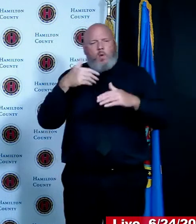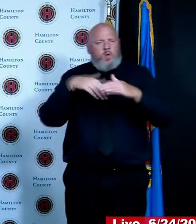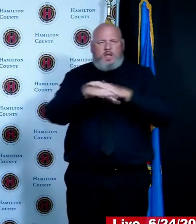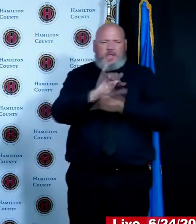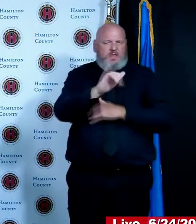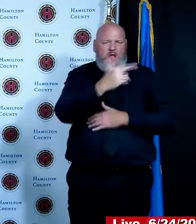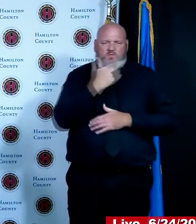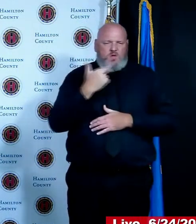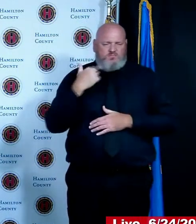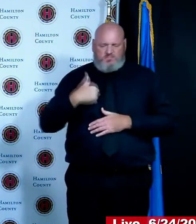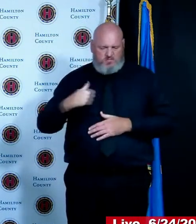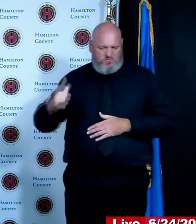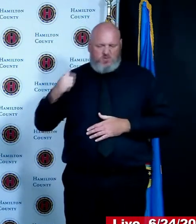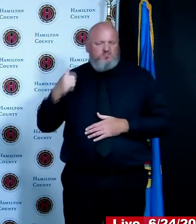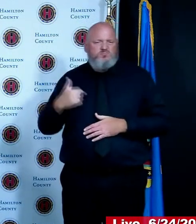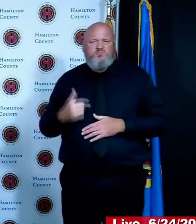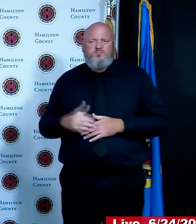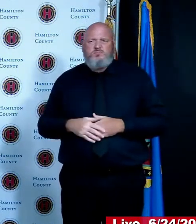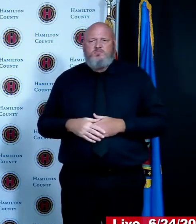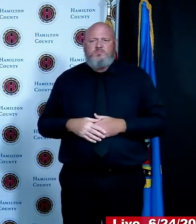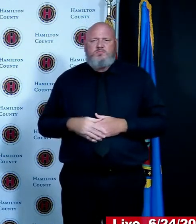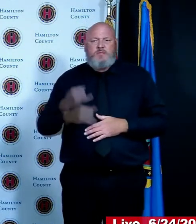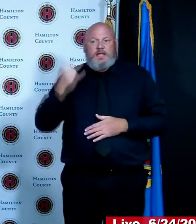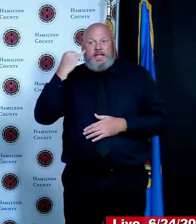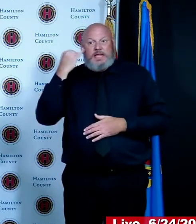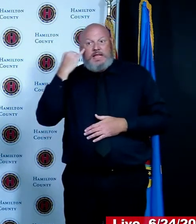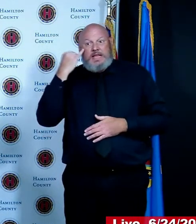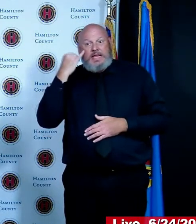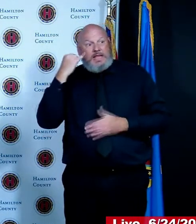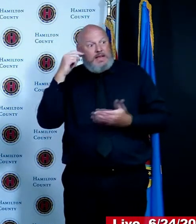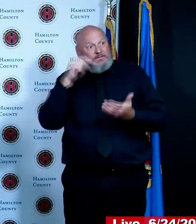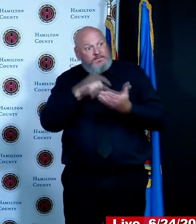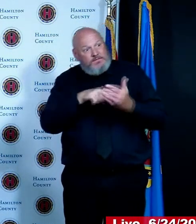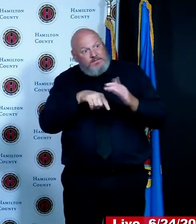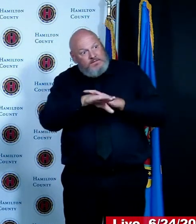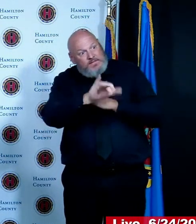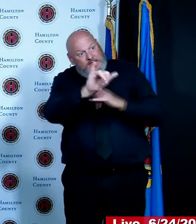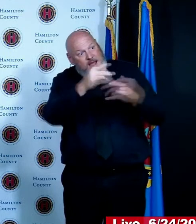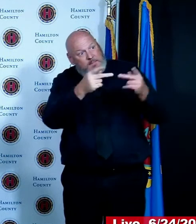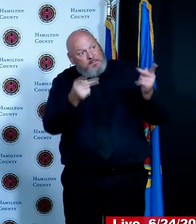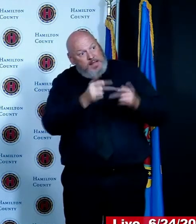to take ourselves out of that situation as consumers if we're doing this enough